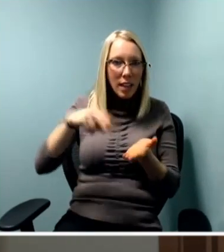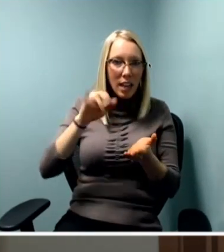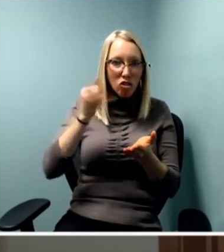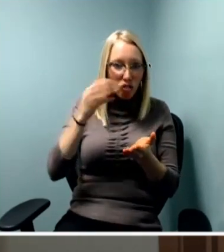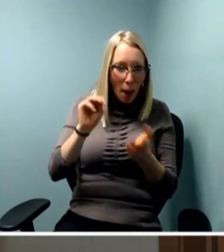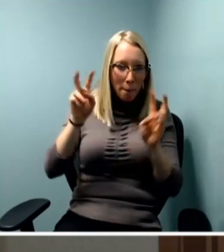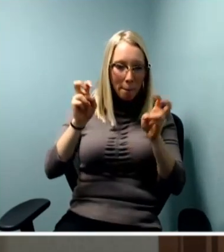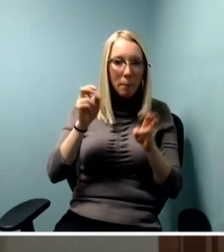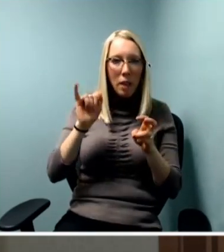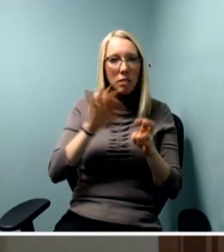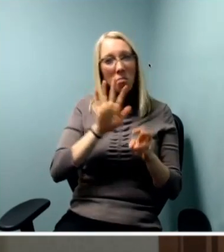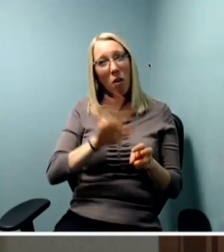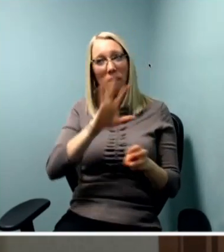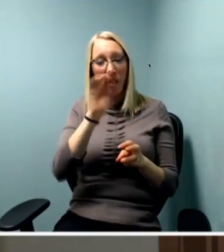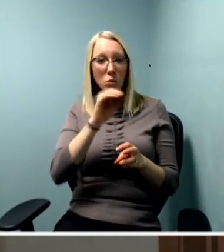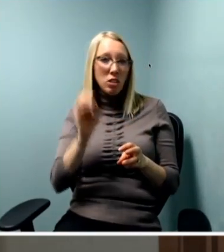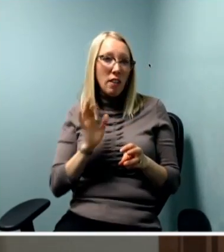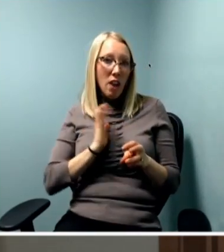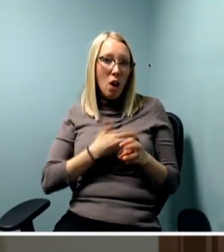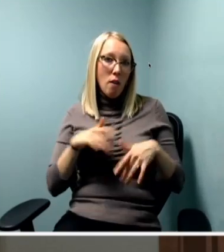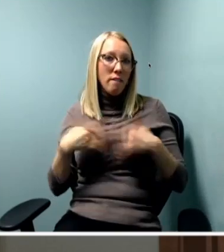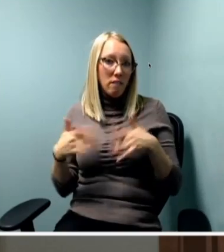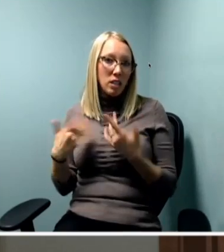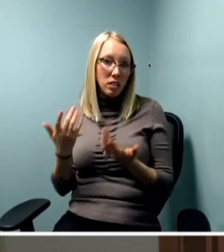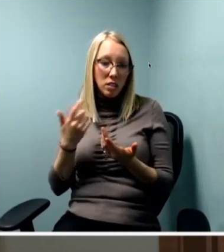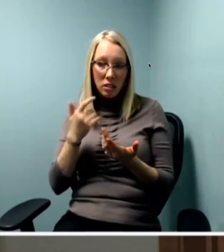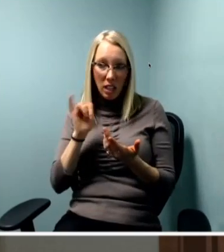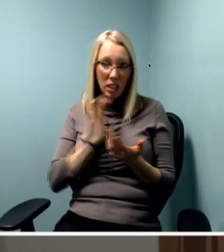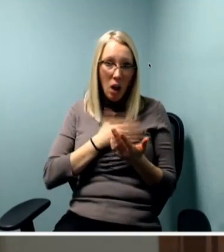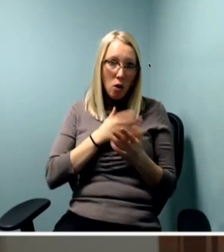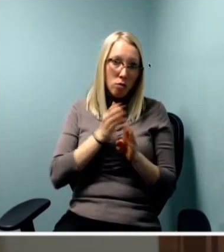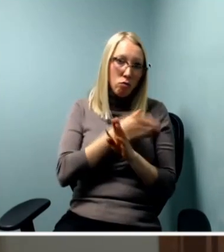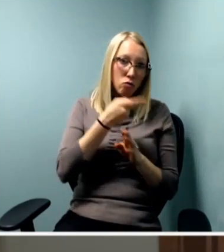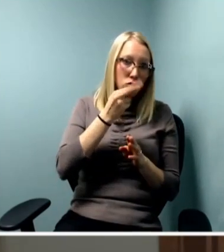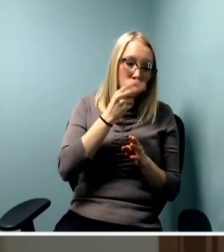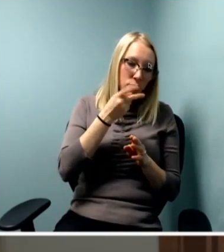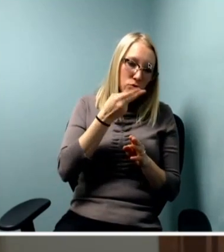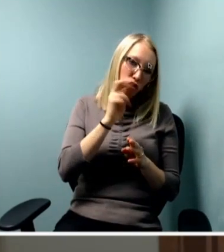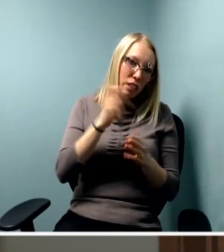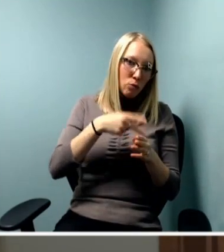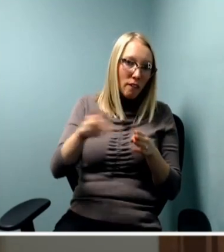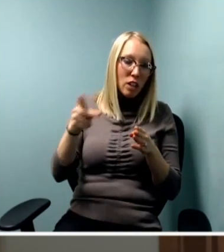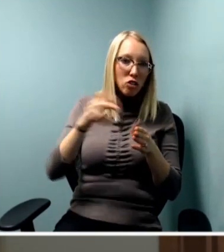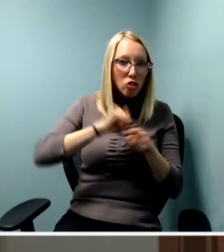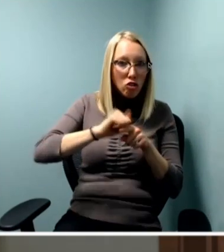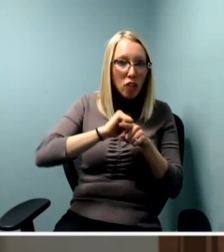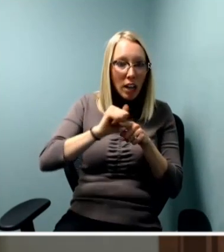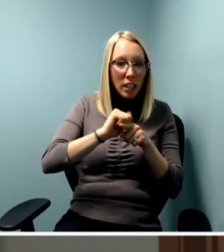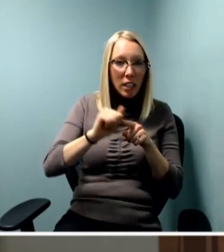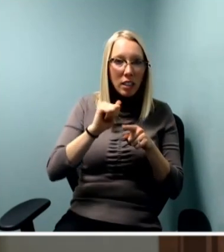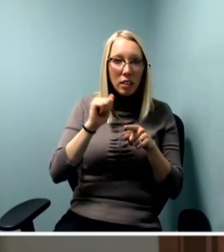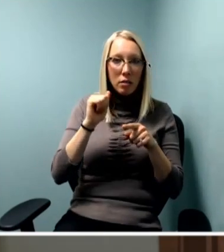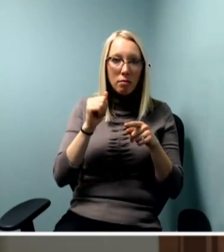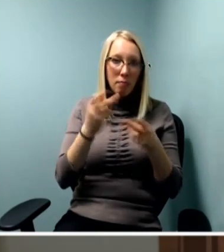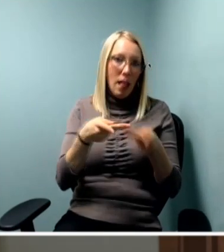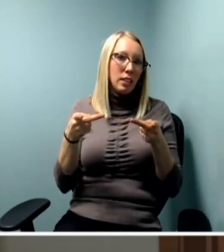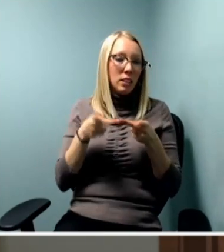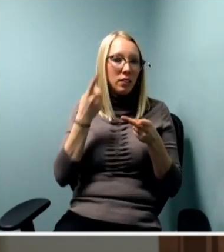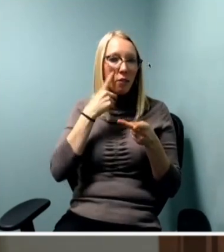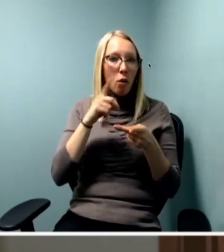We're kind of the primary, pre-professional training ground for disabled dancers, I think, internationally, at this point.